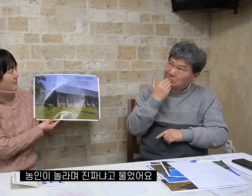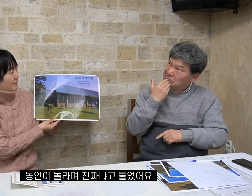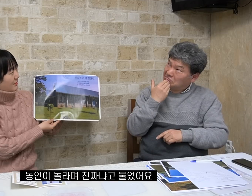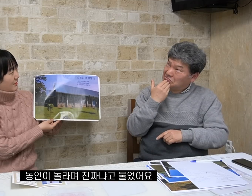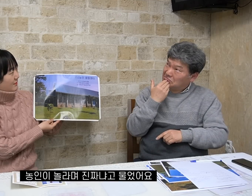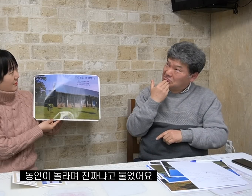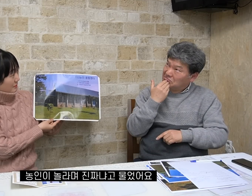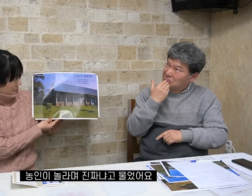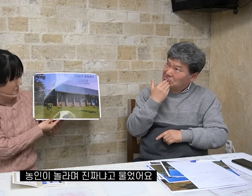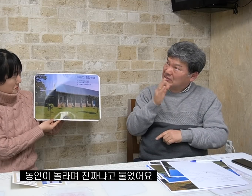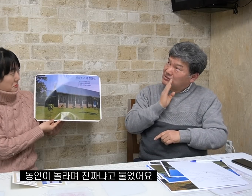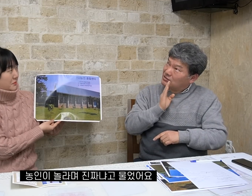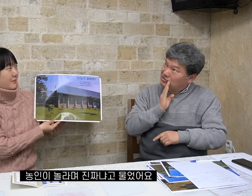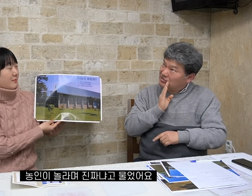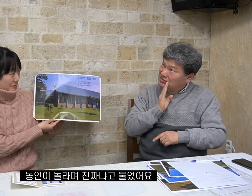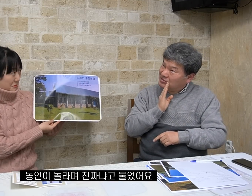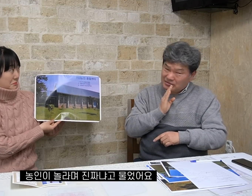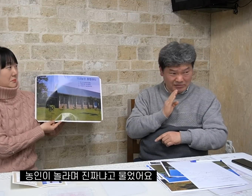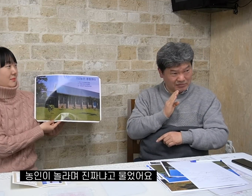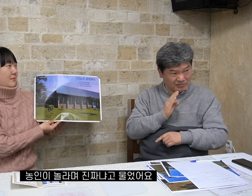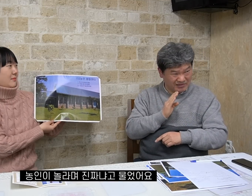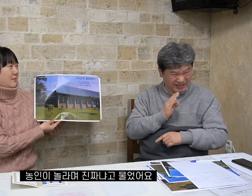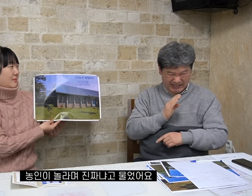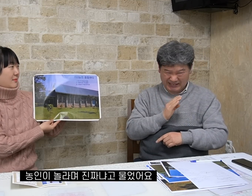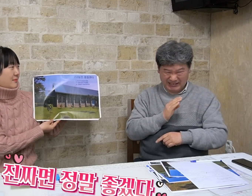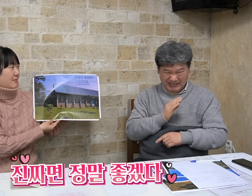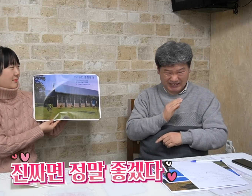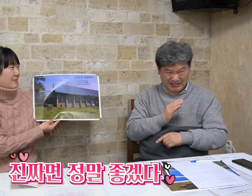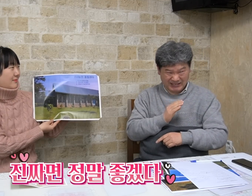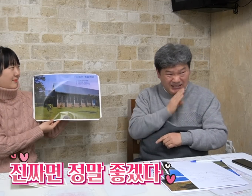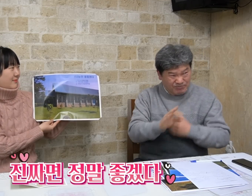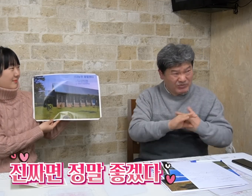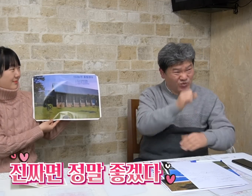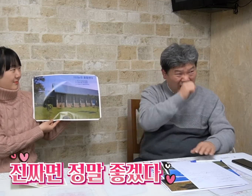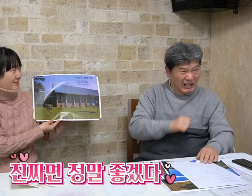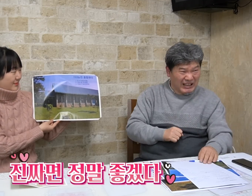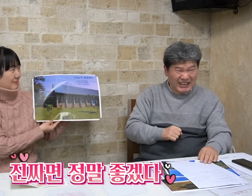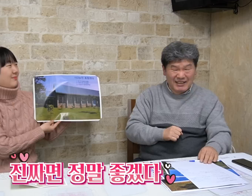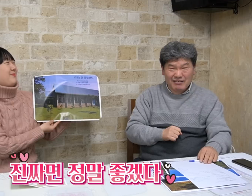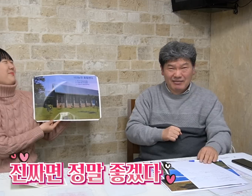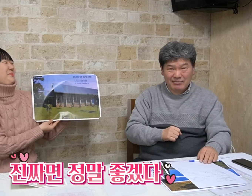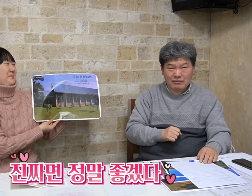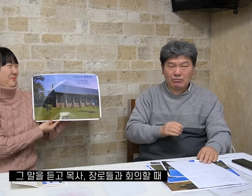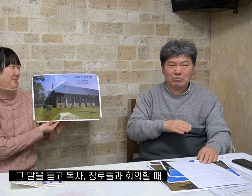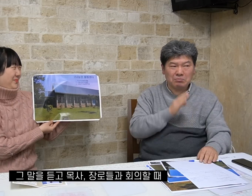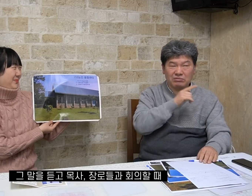the deaf was surprised and asked if it was real. I really wish it was real.